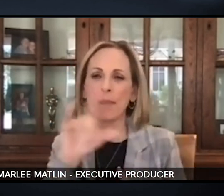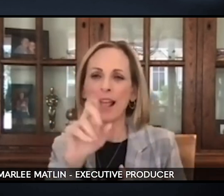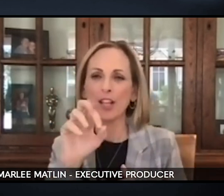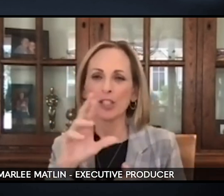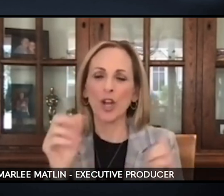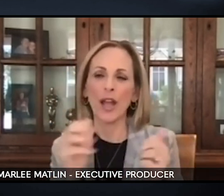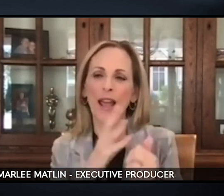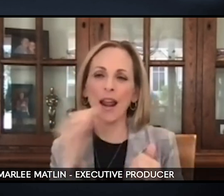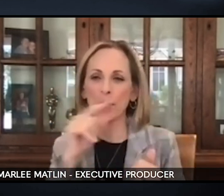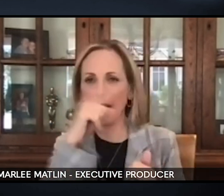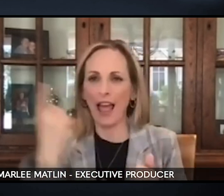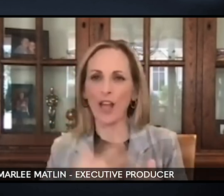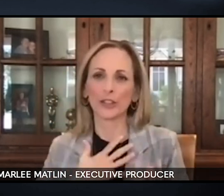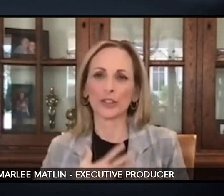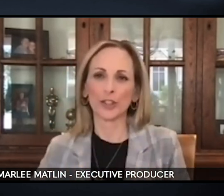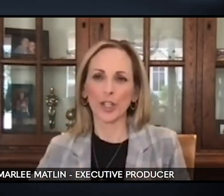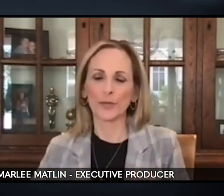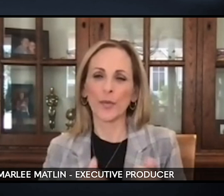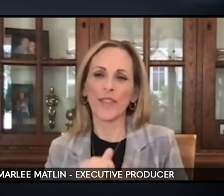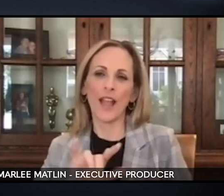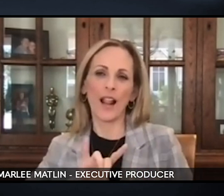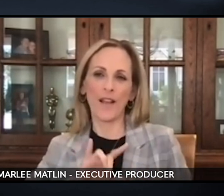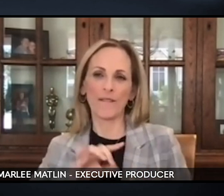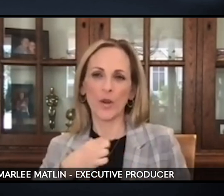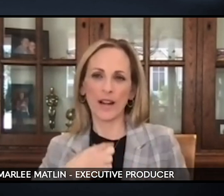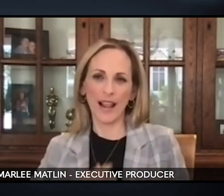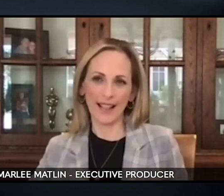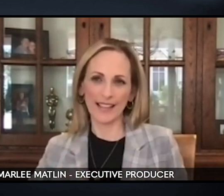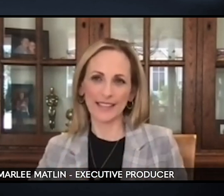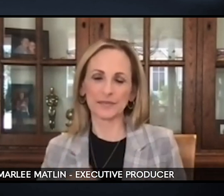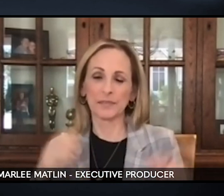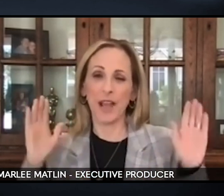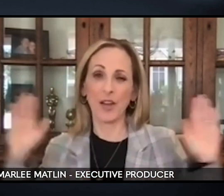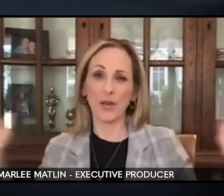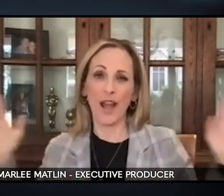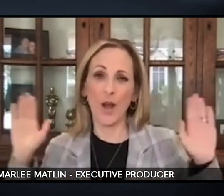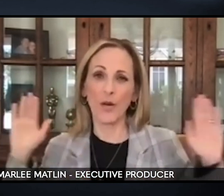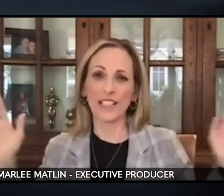wearing a gray blazer and a black shirt with a little, "I Love You" pendant. And